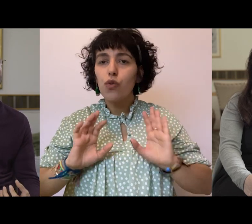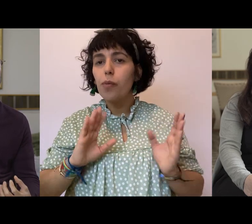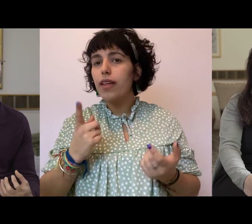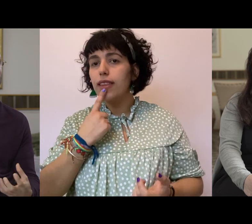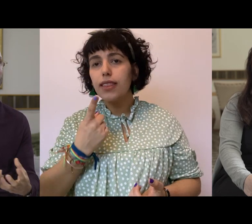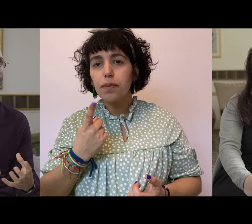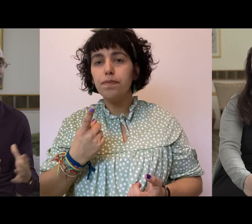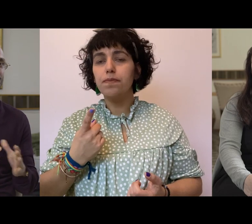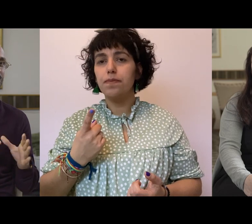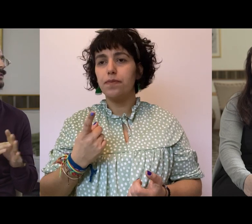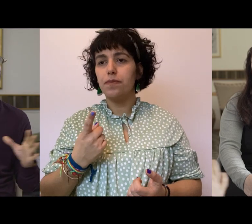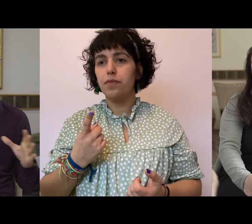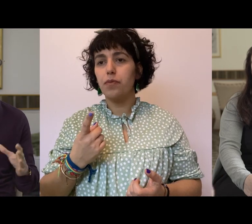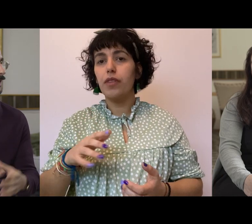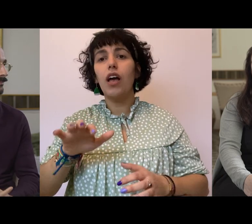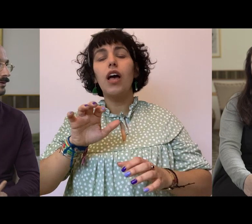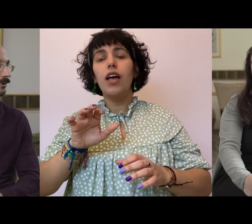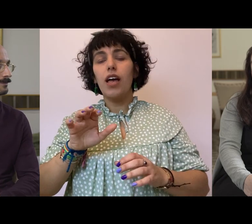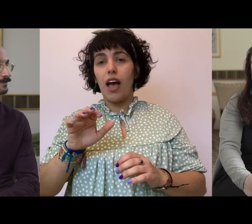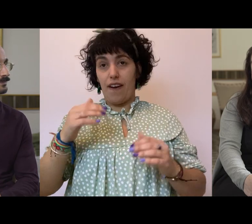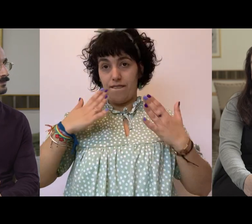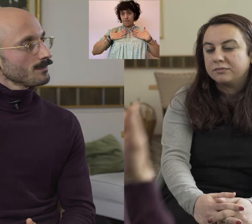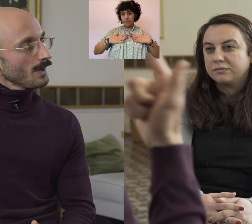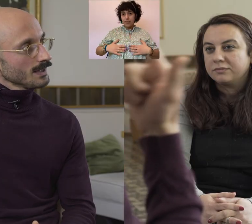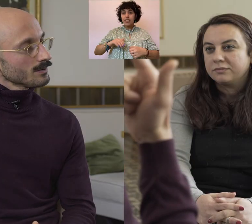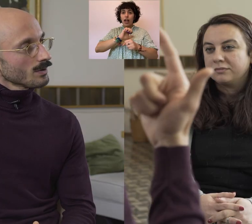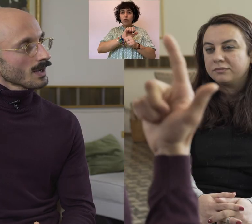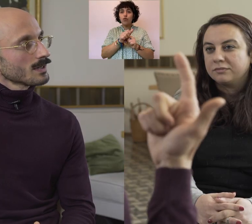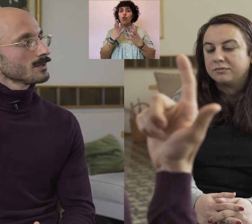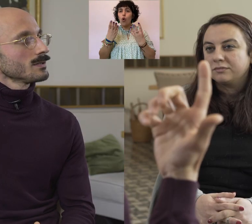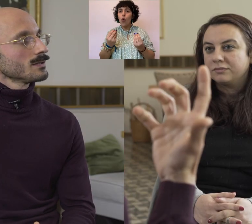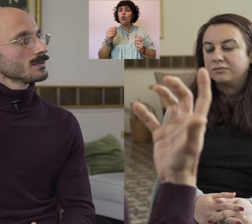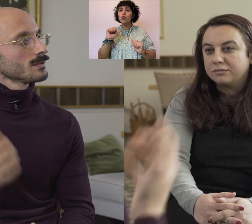it can sometimes stumble. As a mentality,